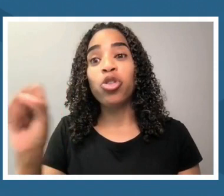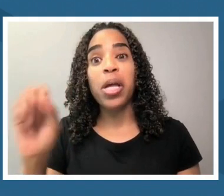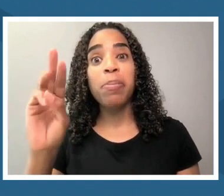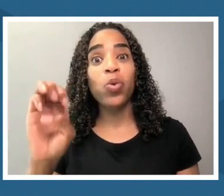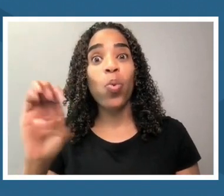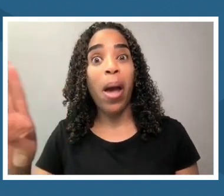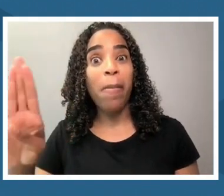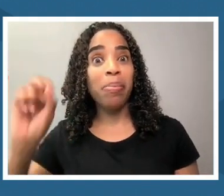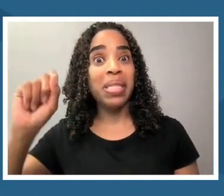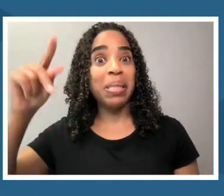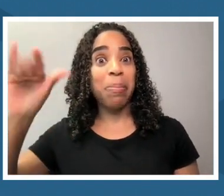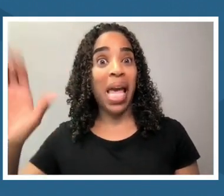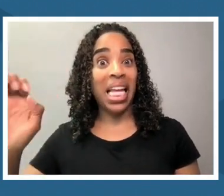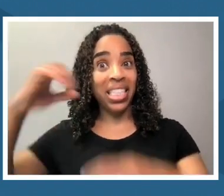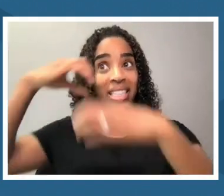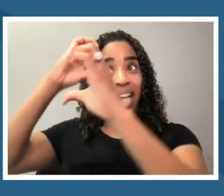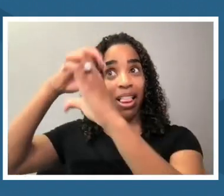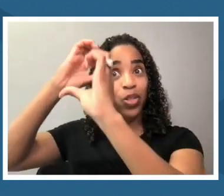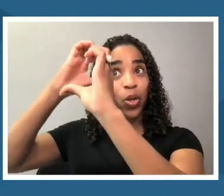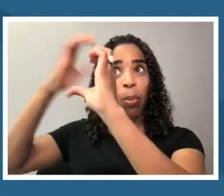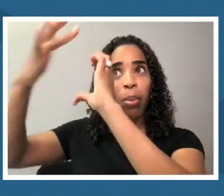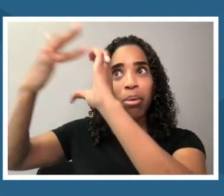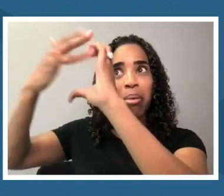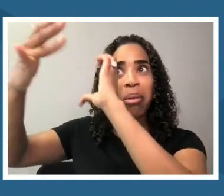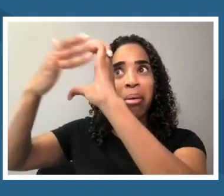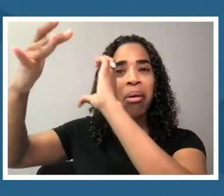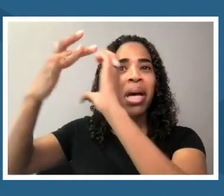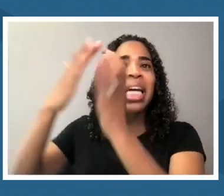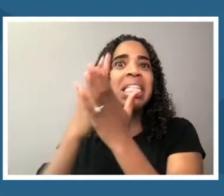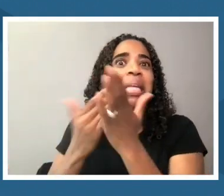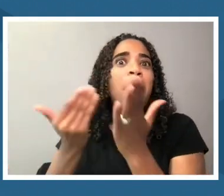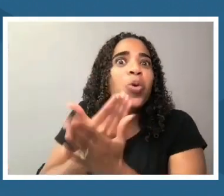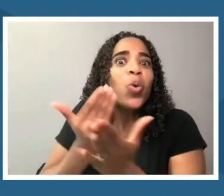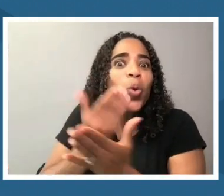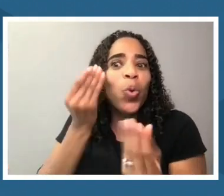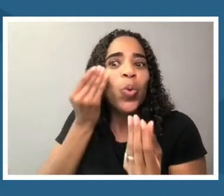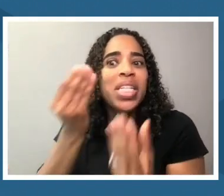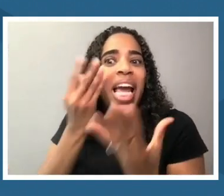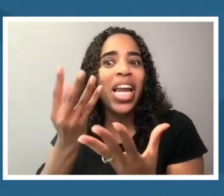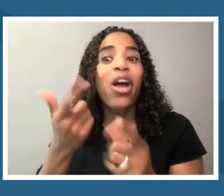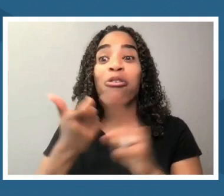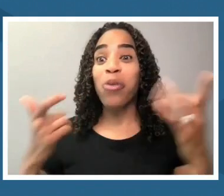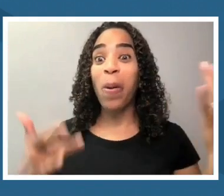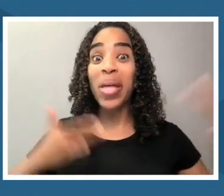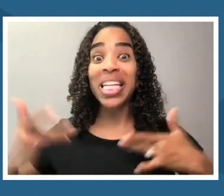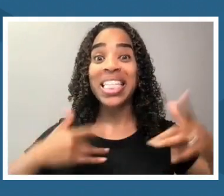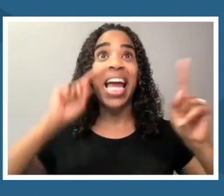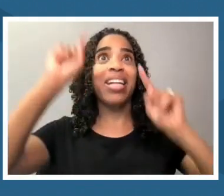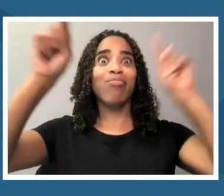with some of the earliest data of their data from some of these new exciting